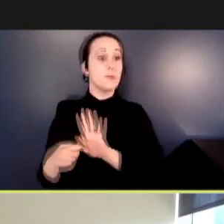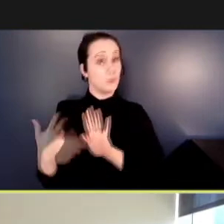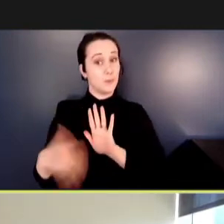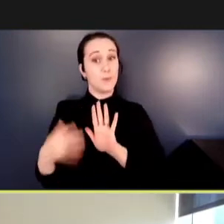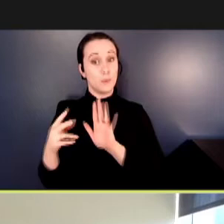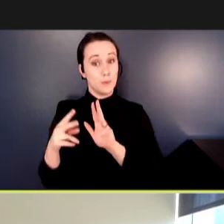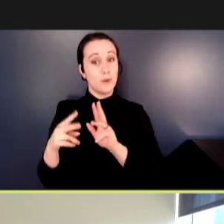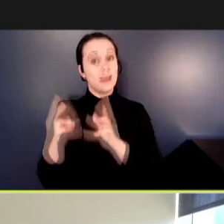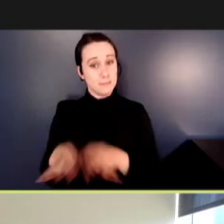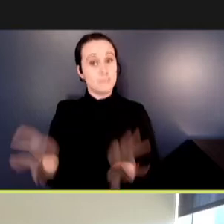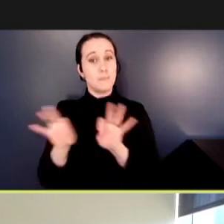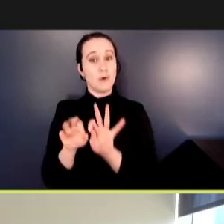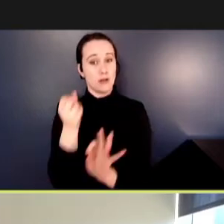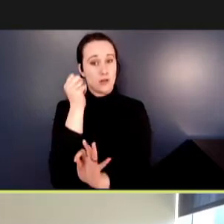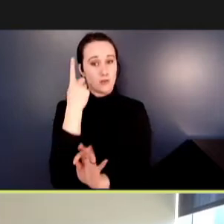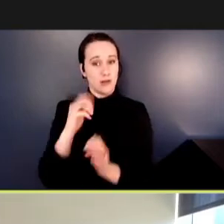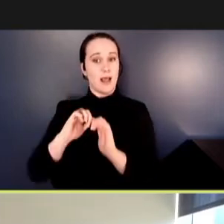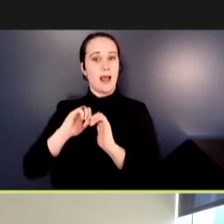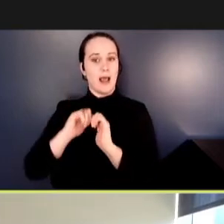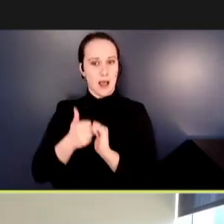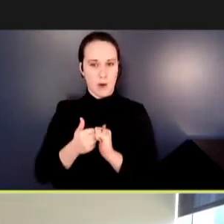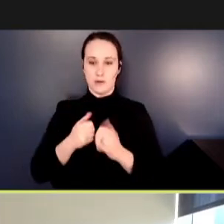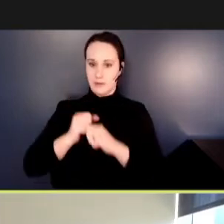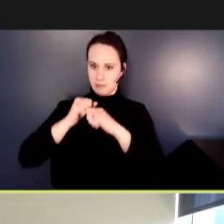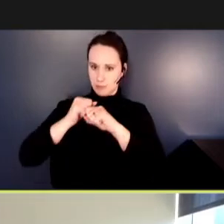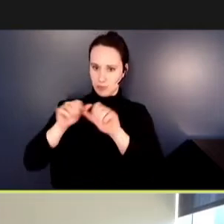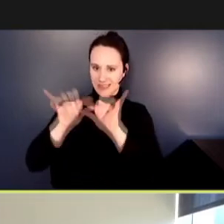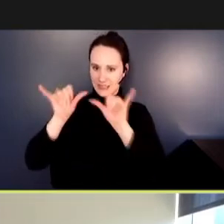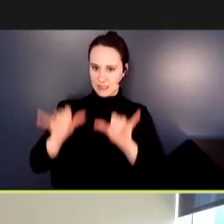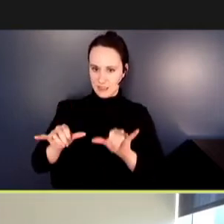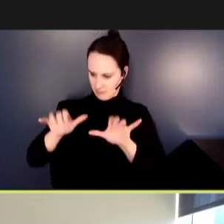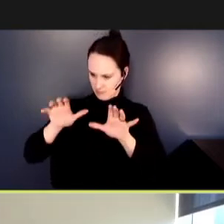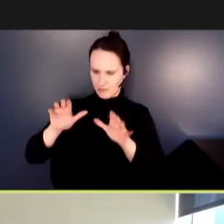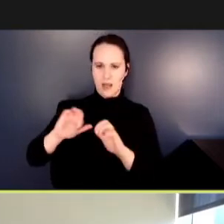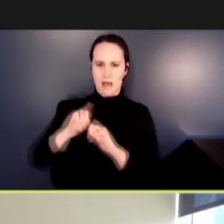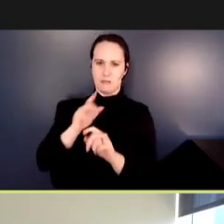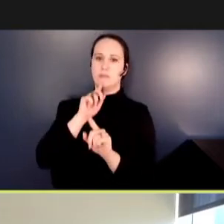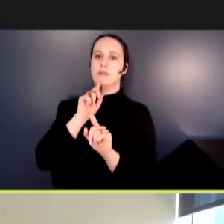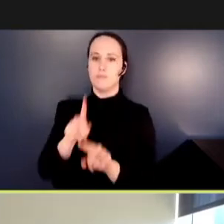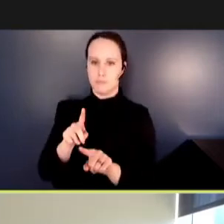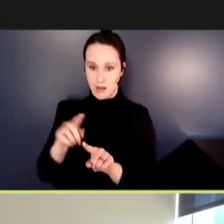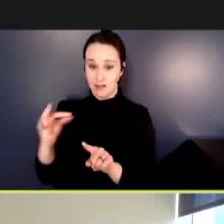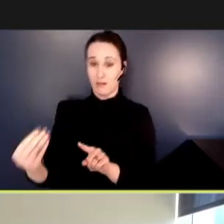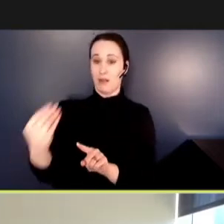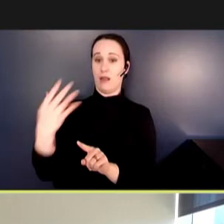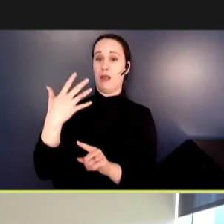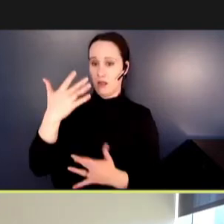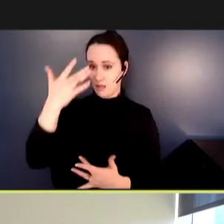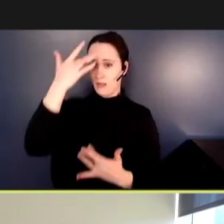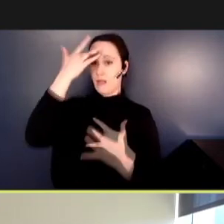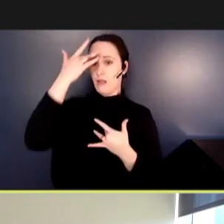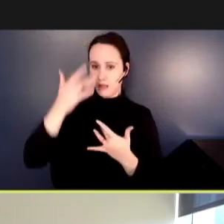to understand how the immune system responds to immunogens as well as natural infections.